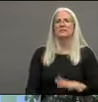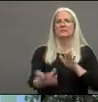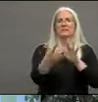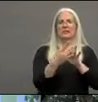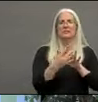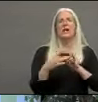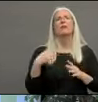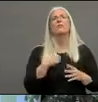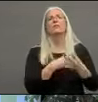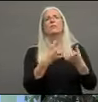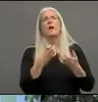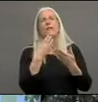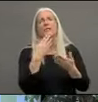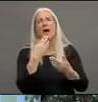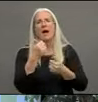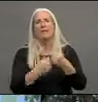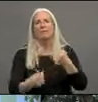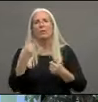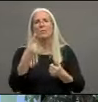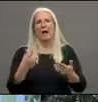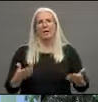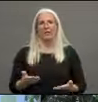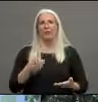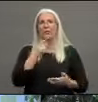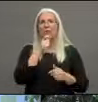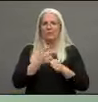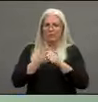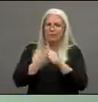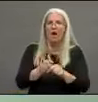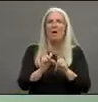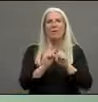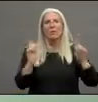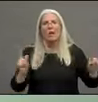distancing protocols. We also want to thank people who have been asking